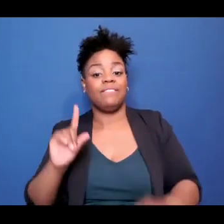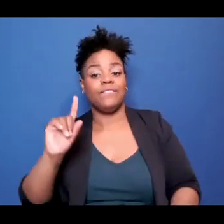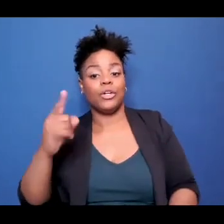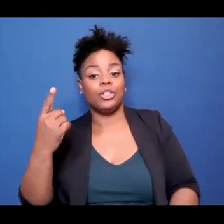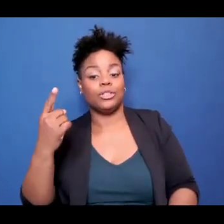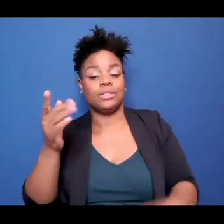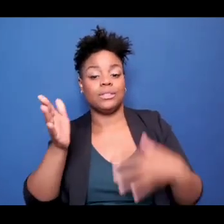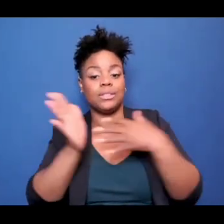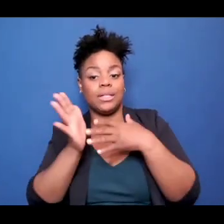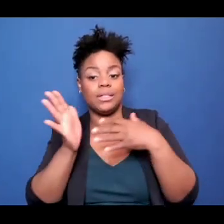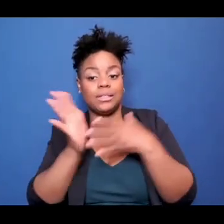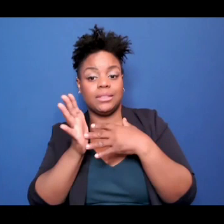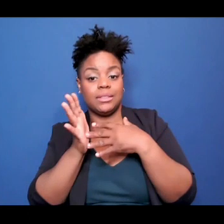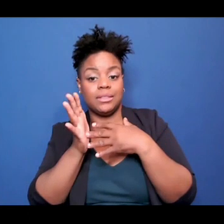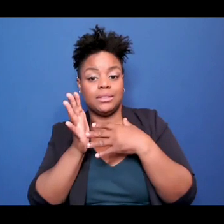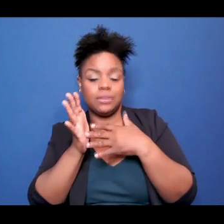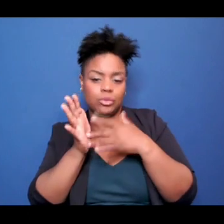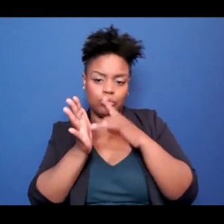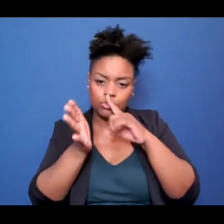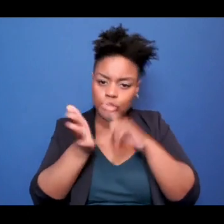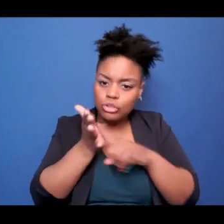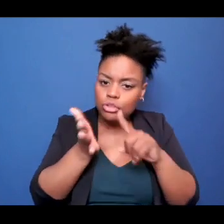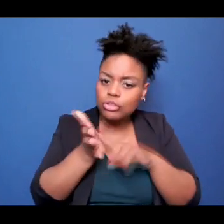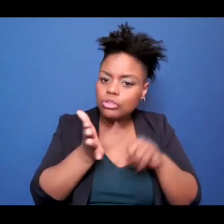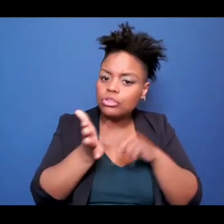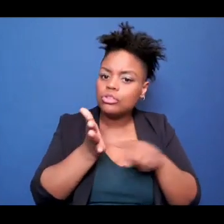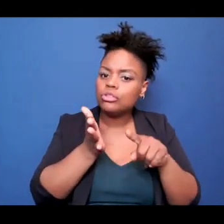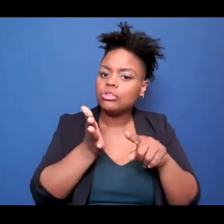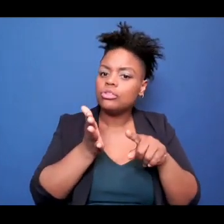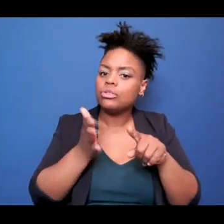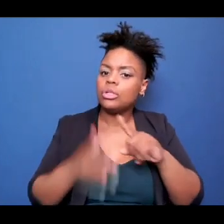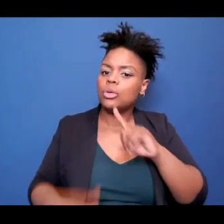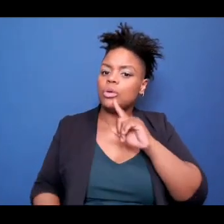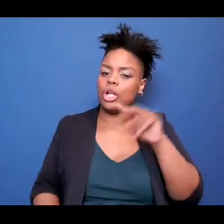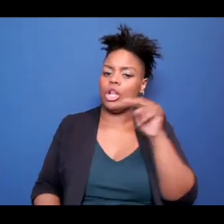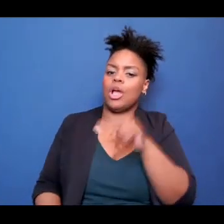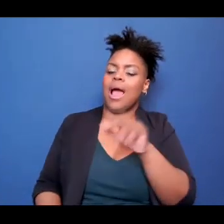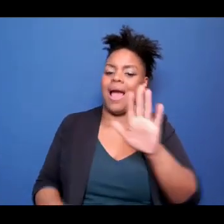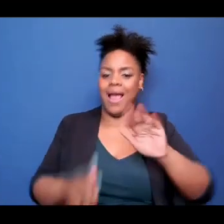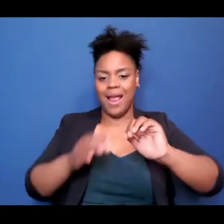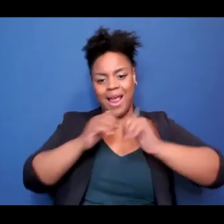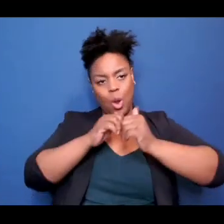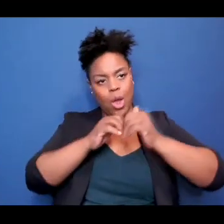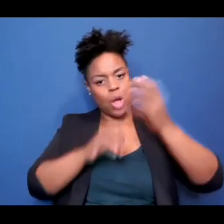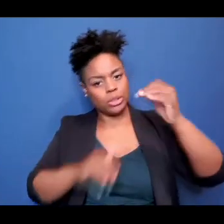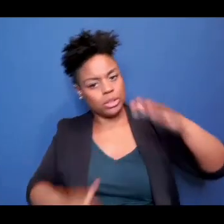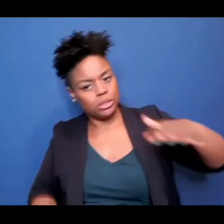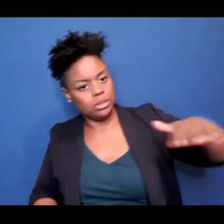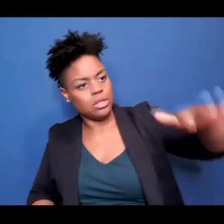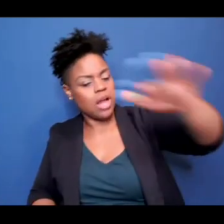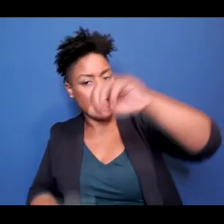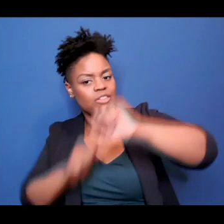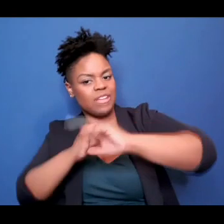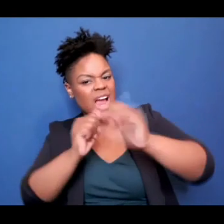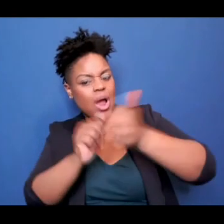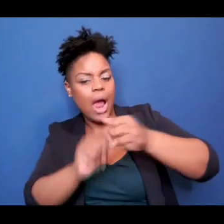ON MY KNOWLEDGE STUDY AT LOOKING HOW THE OUTDOOR ADVERTISING ACTUALLY AFFECTED BEHAVIOR, SO